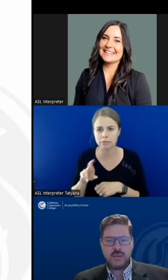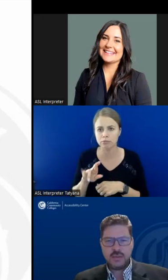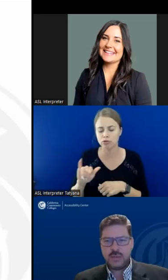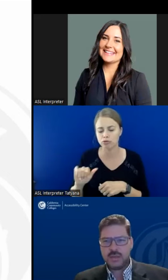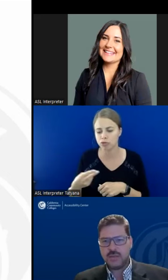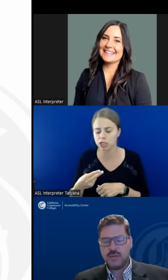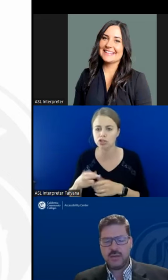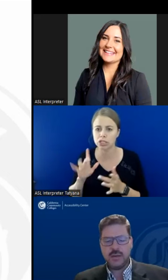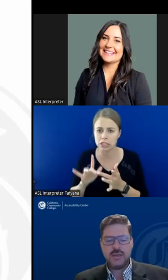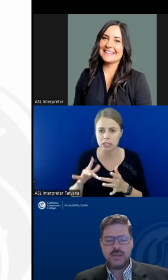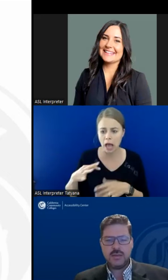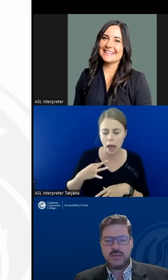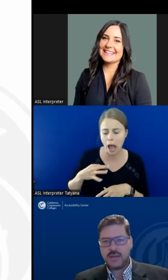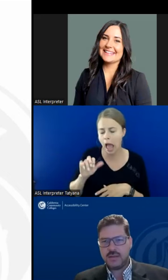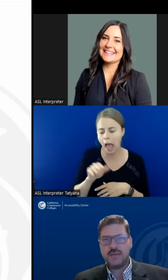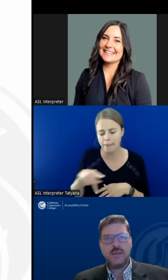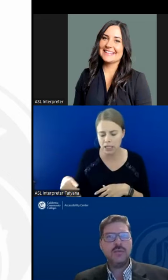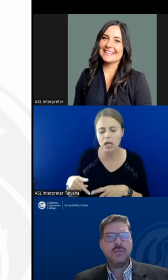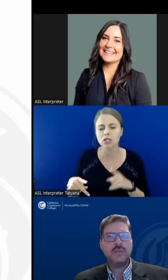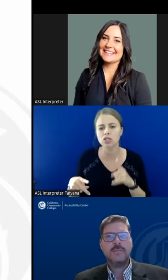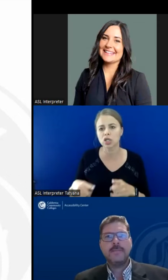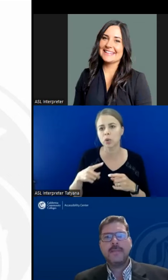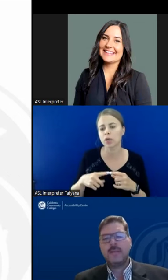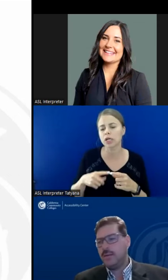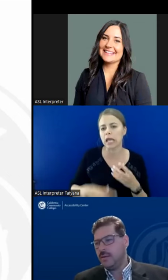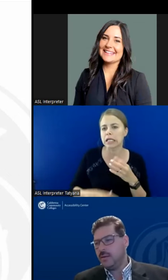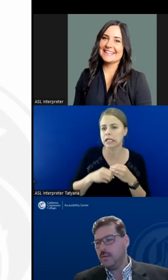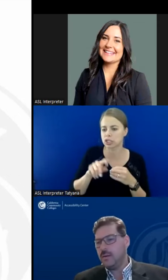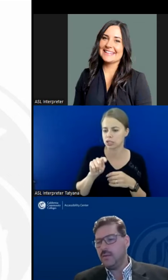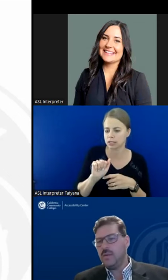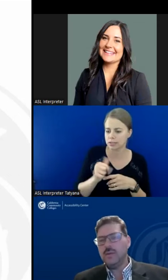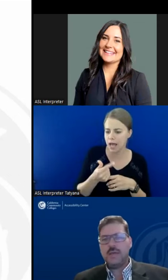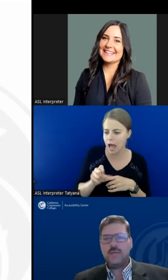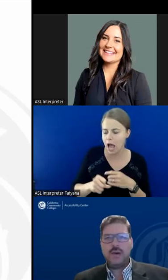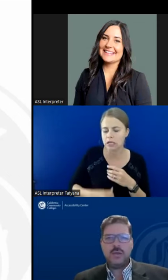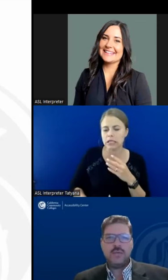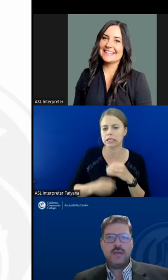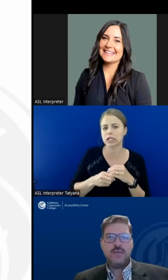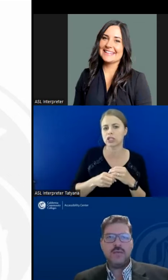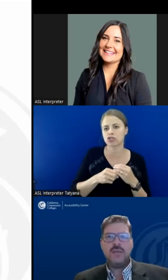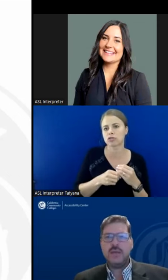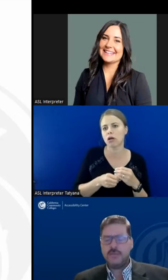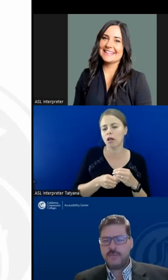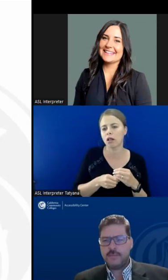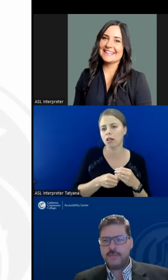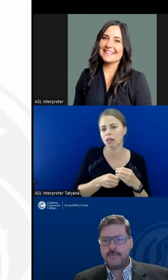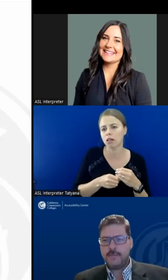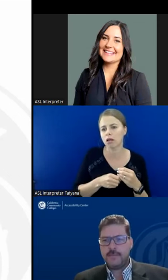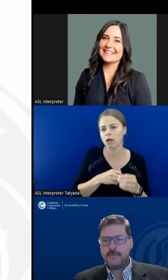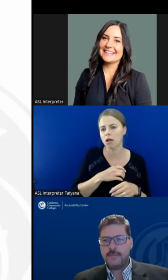of special additional tags and attributes. We don't have much of that with PDF.